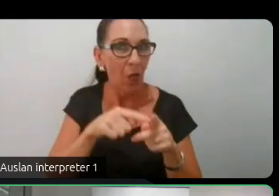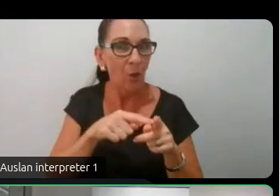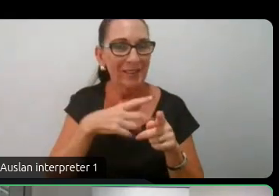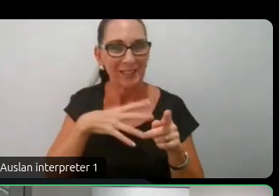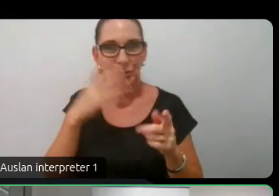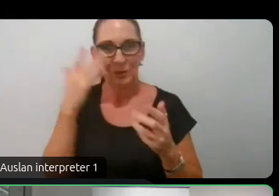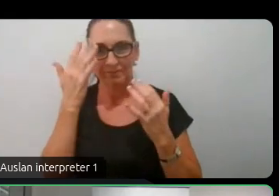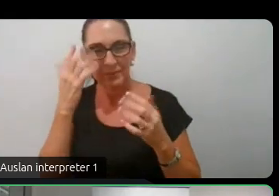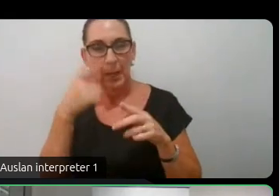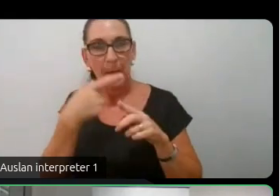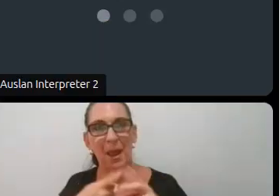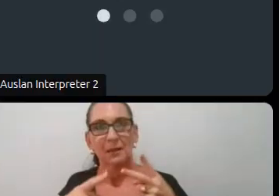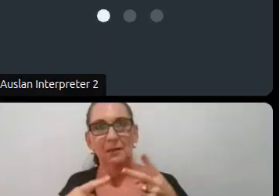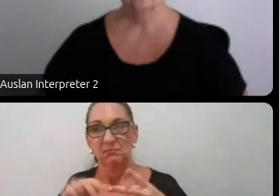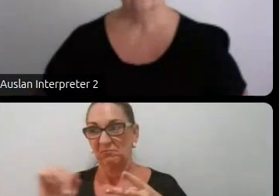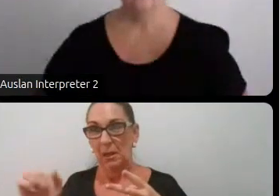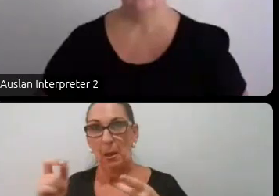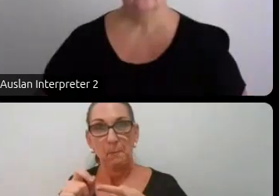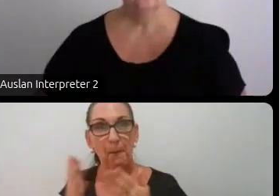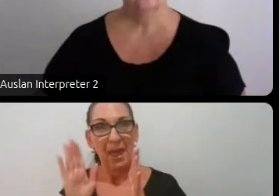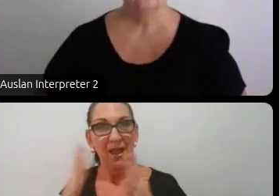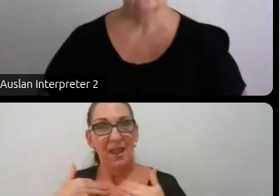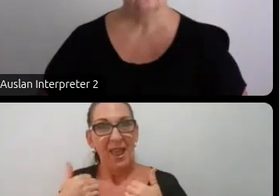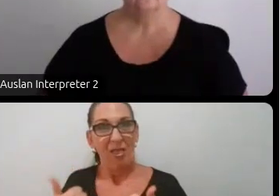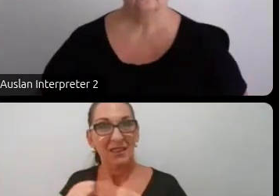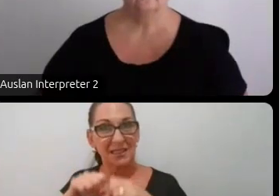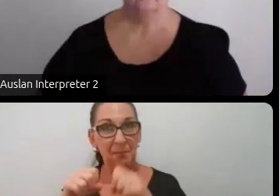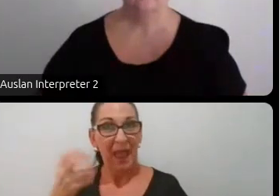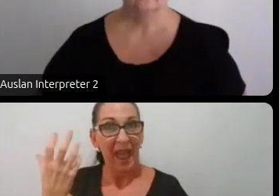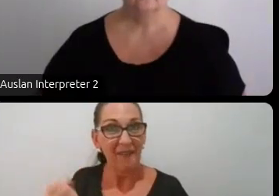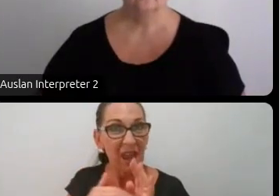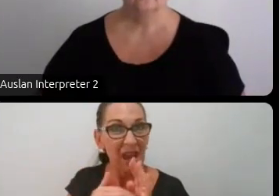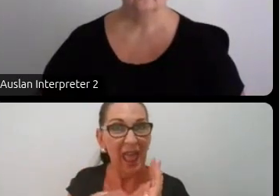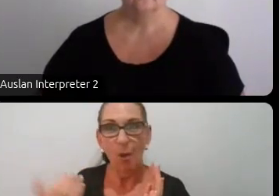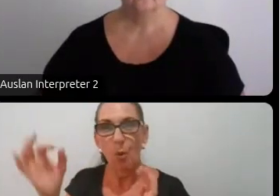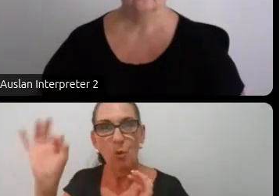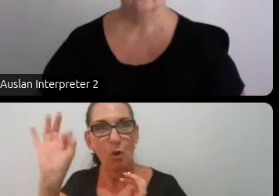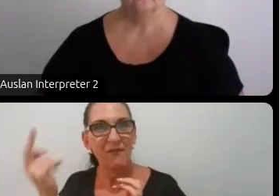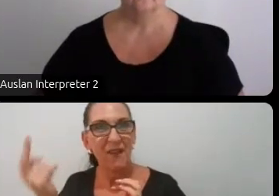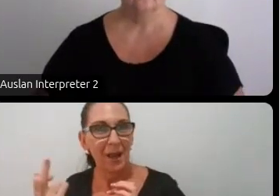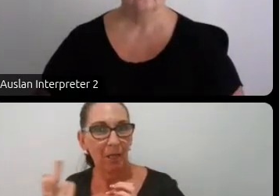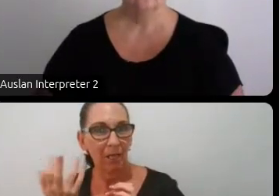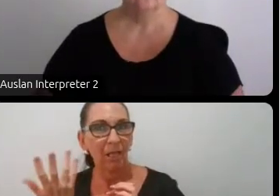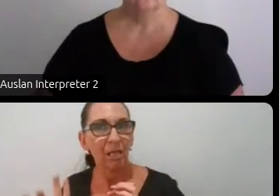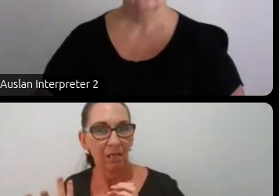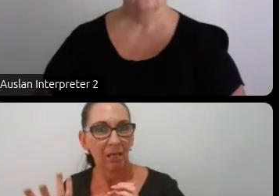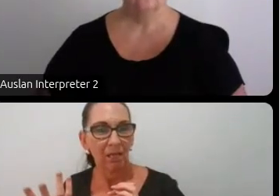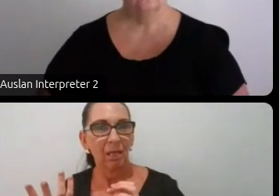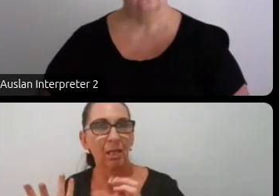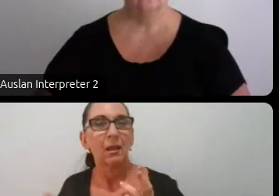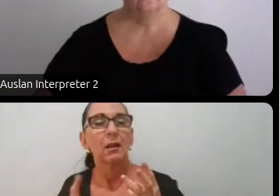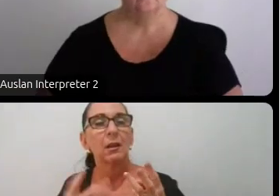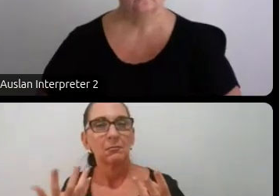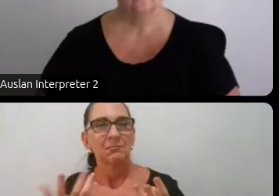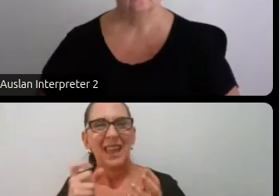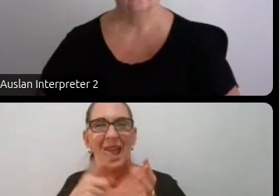is it in the public health system or not. Um and some there's been case law is kind of conflicting